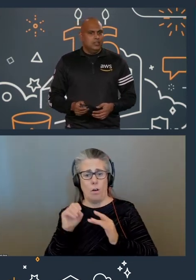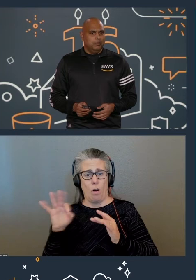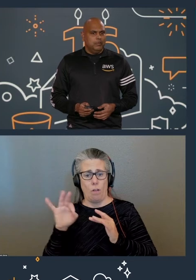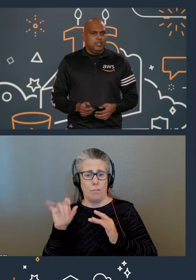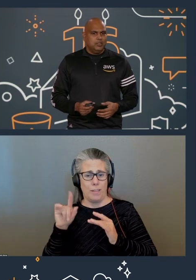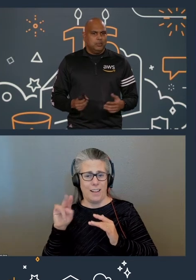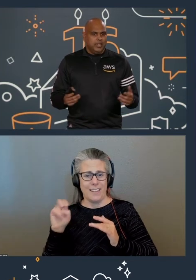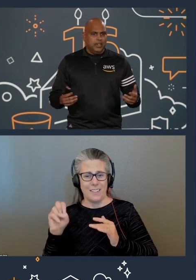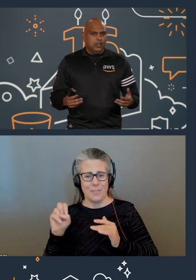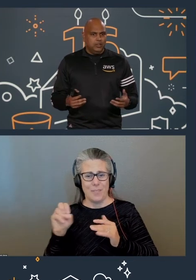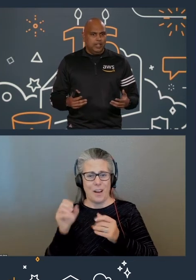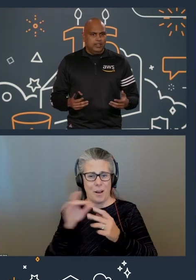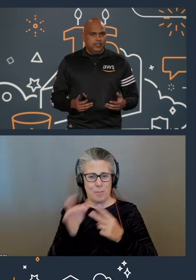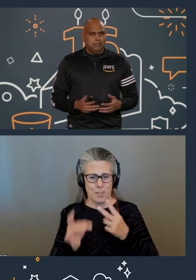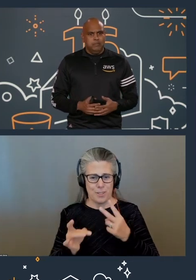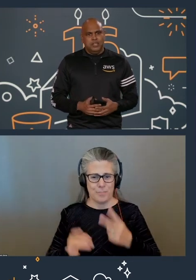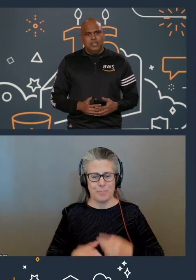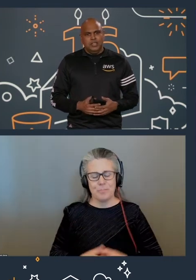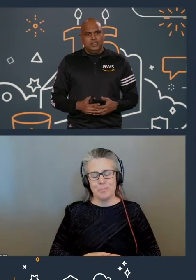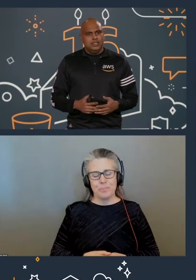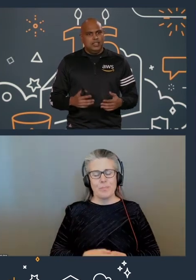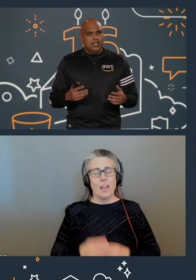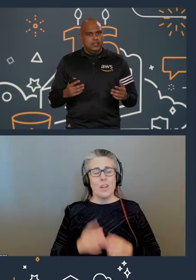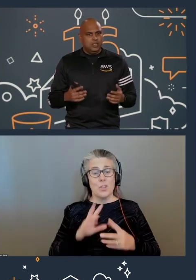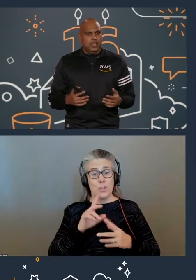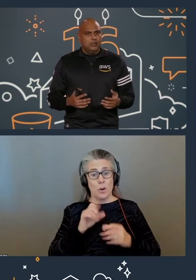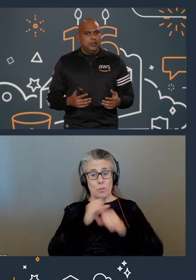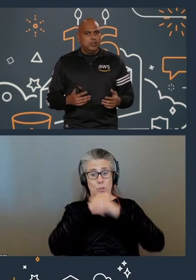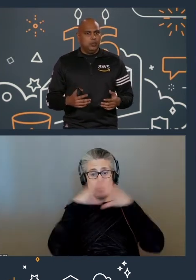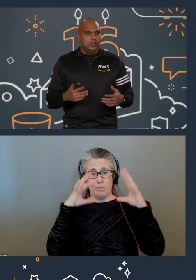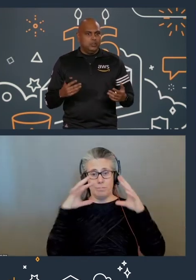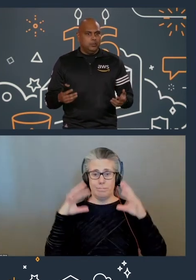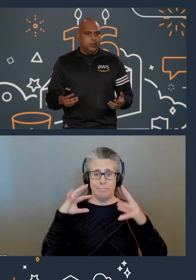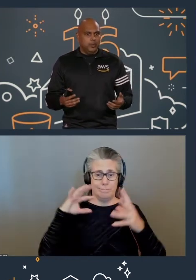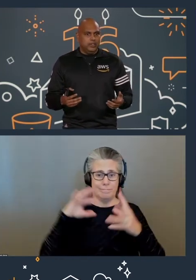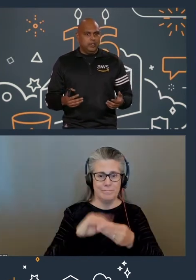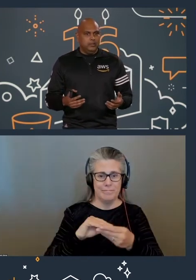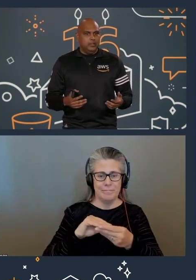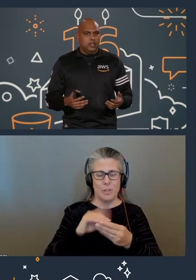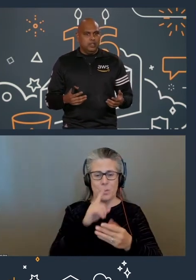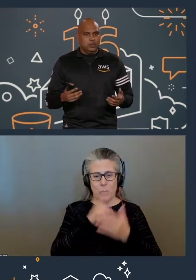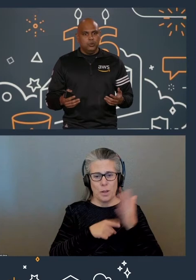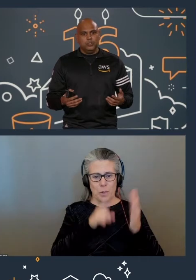So, just to bring it all together, essentially, AWS wants to provide you tools